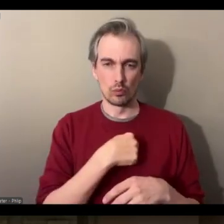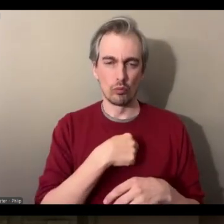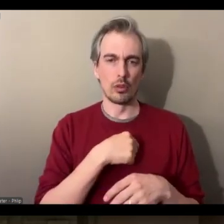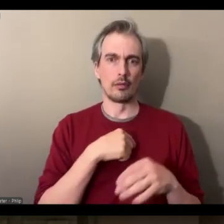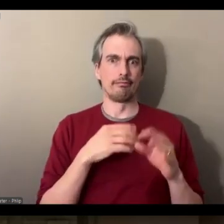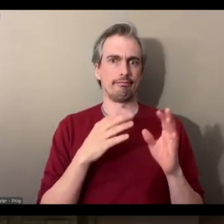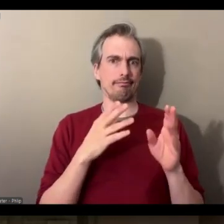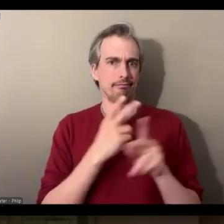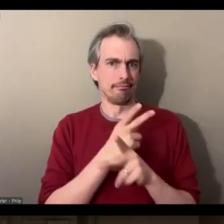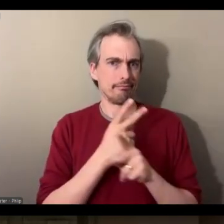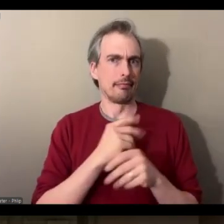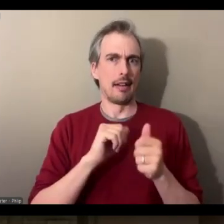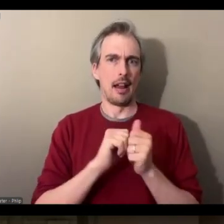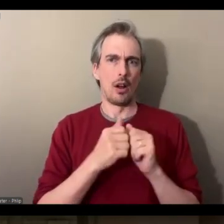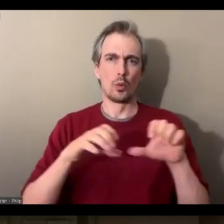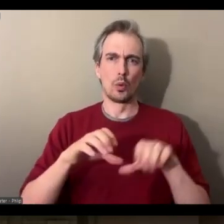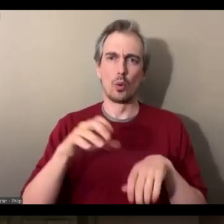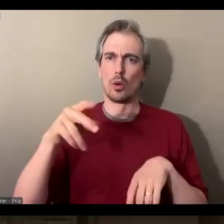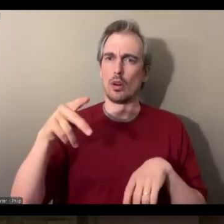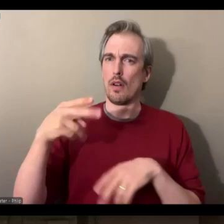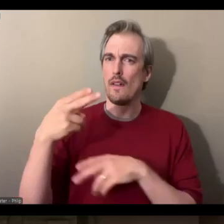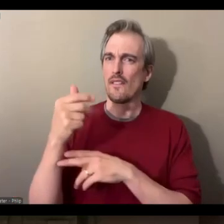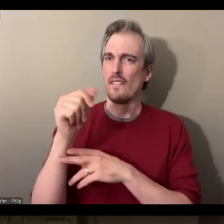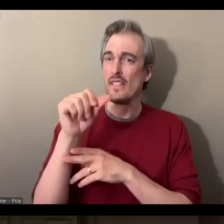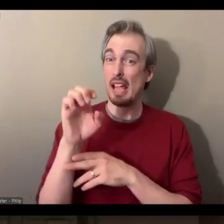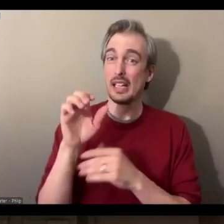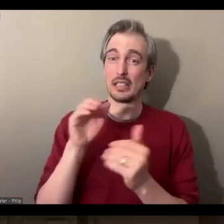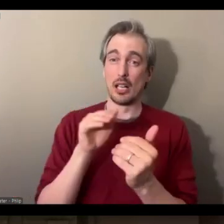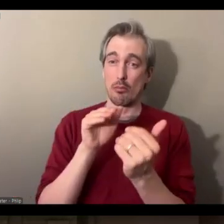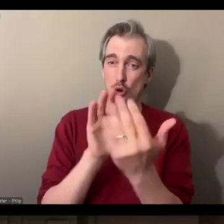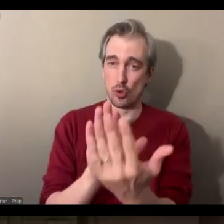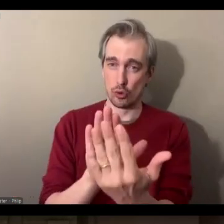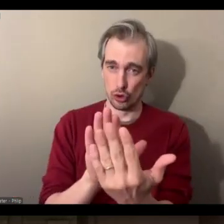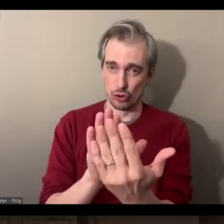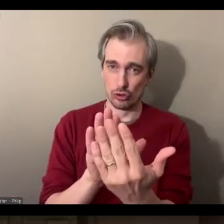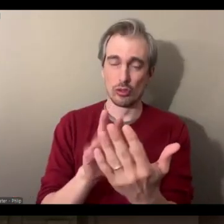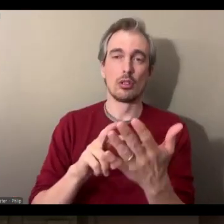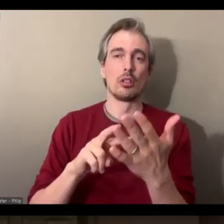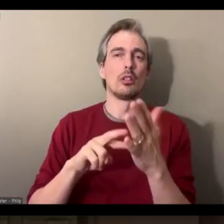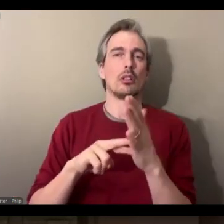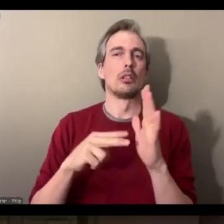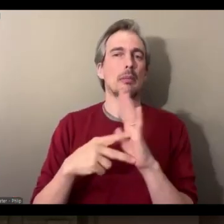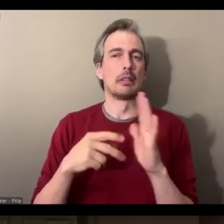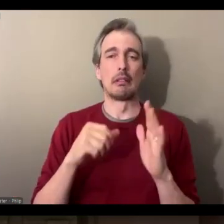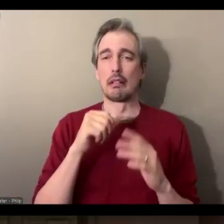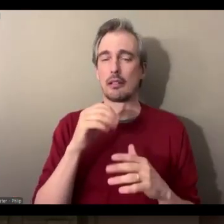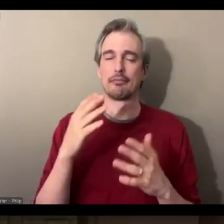phased approach usually means not everybody is gonna get everything they want at the same time,